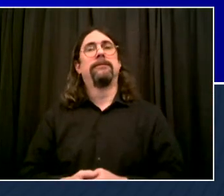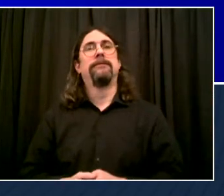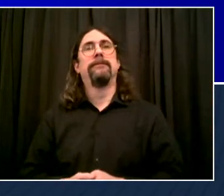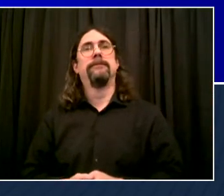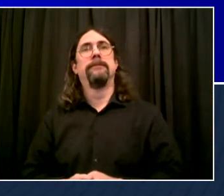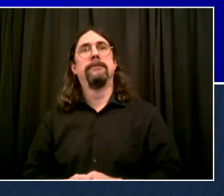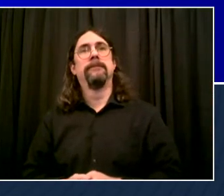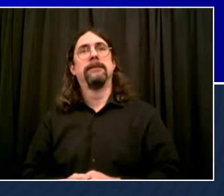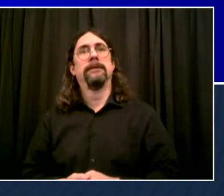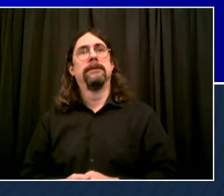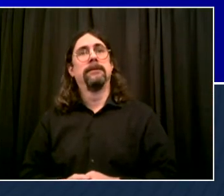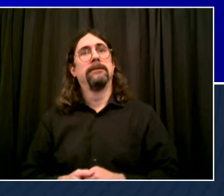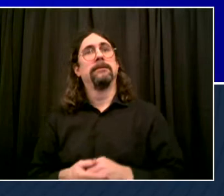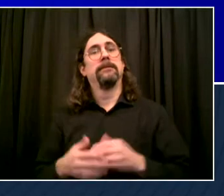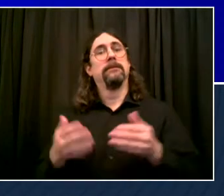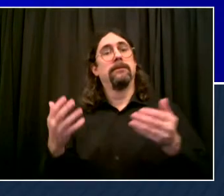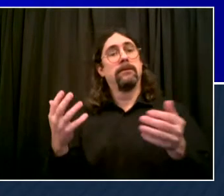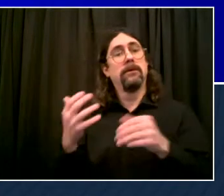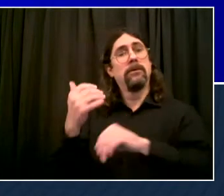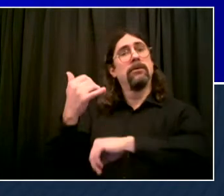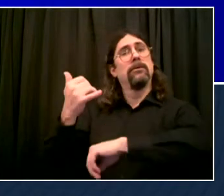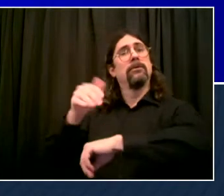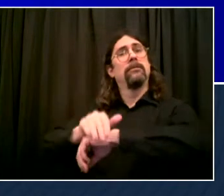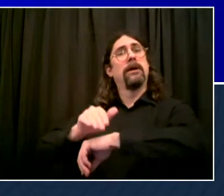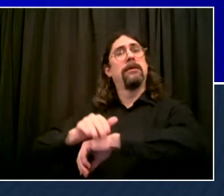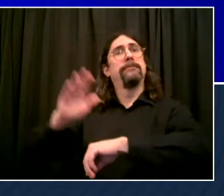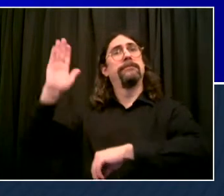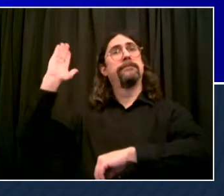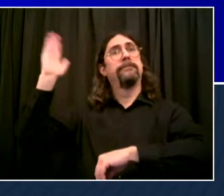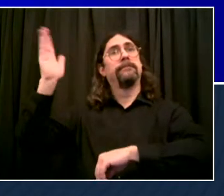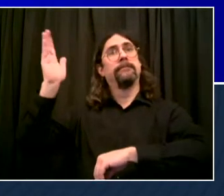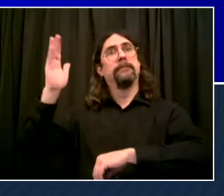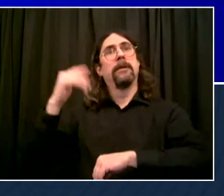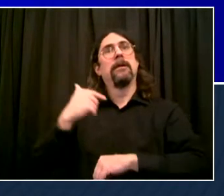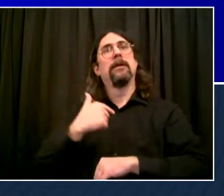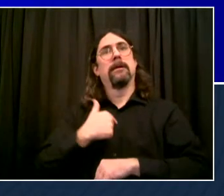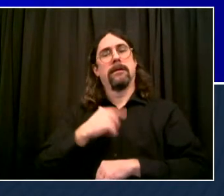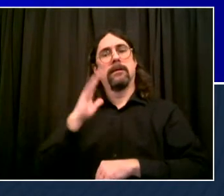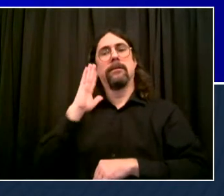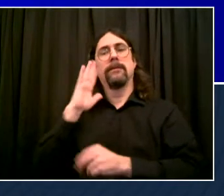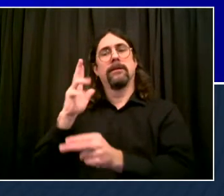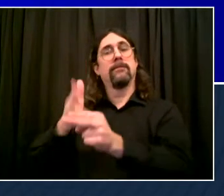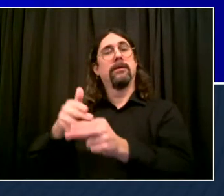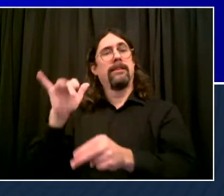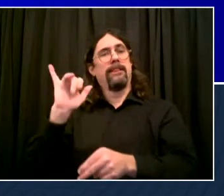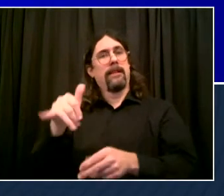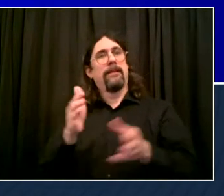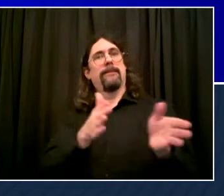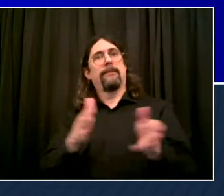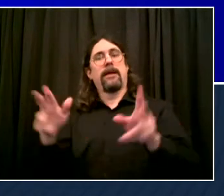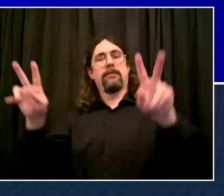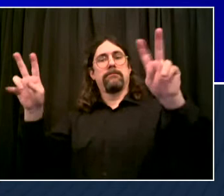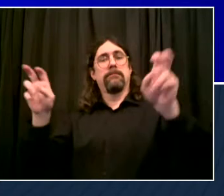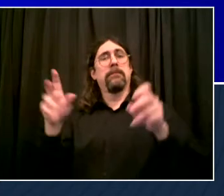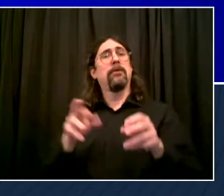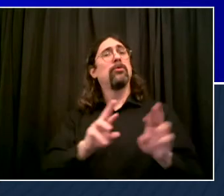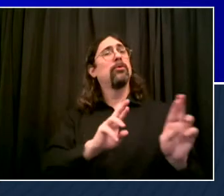NEW YORK CITY ■ç SUCCESCS STORY IN THE STATE OF THE CITY I WILL BE TALKING ABOUT TAKING SOME OF